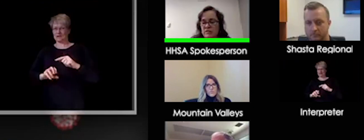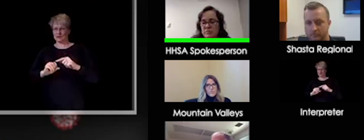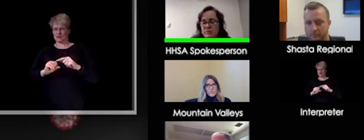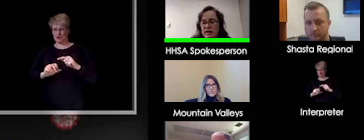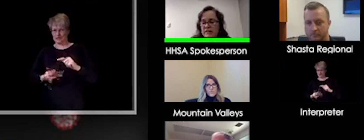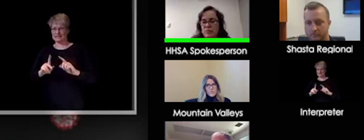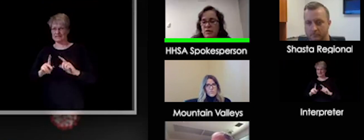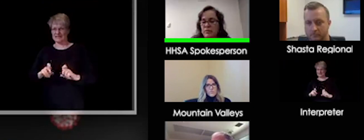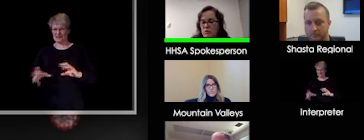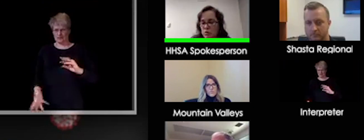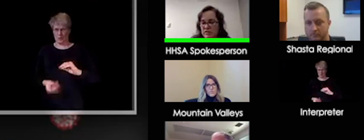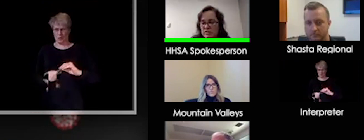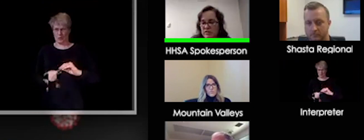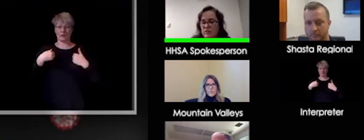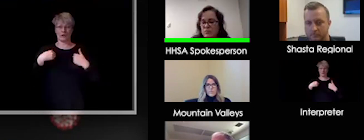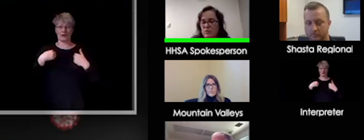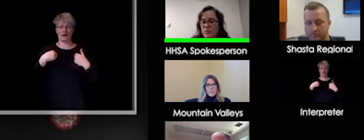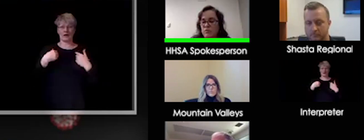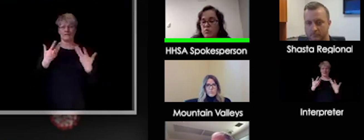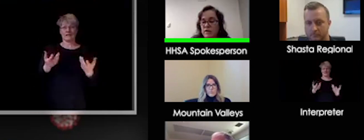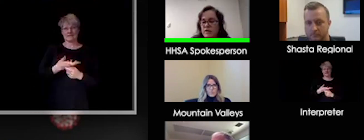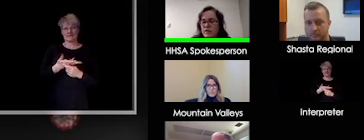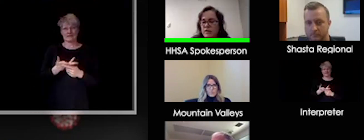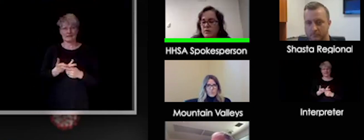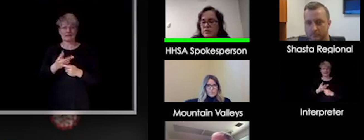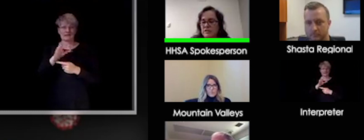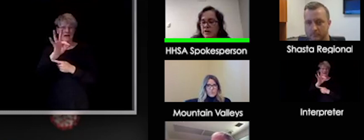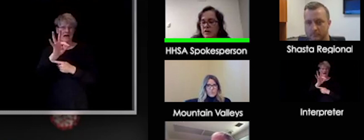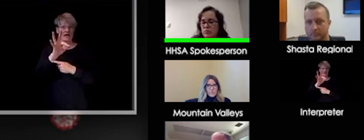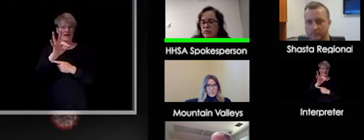that have been hospitalized throughout the course of this event. We have 1 person in